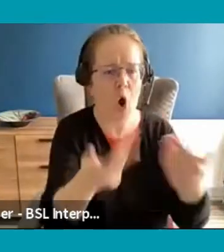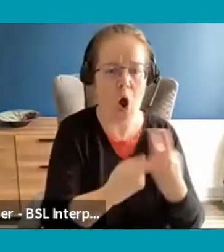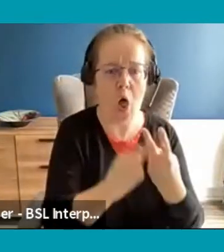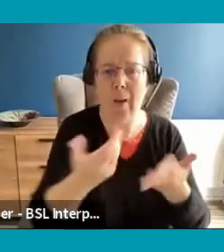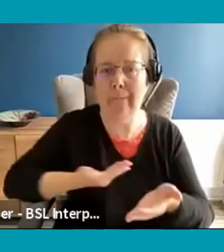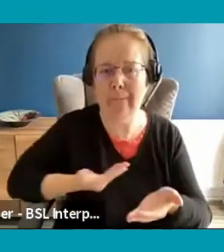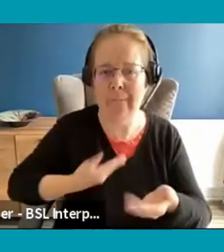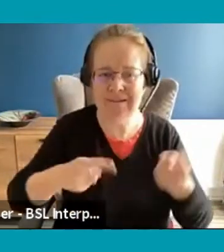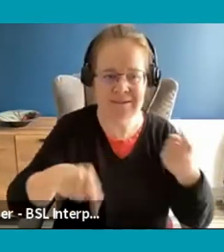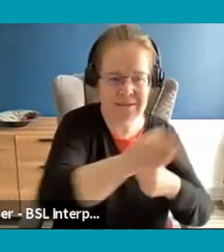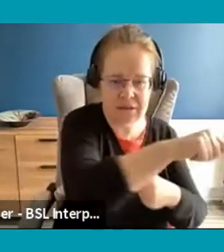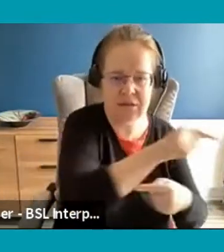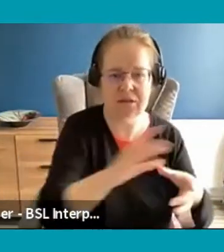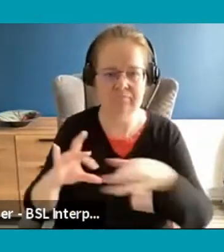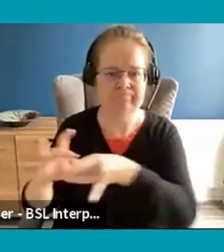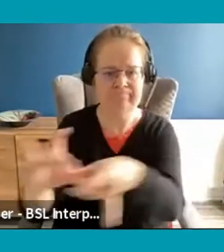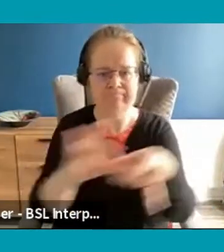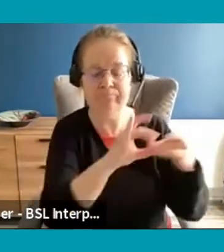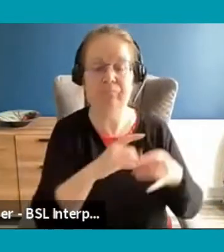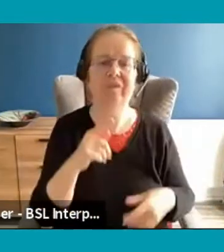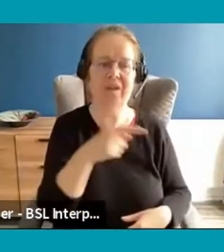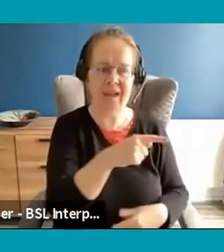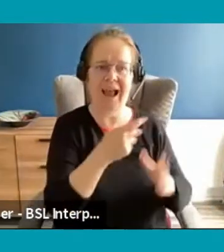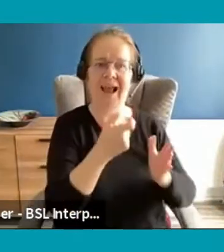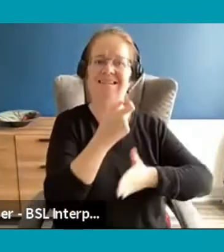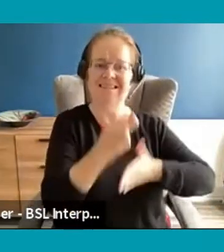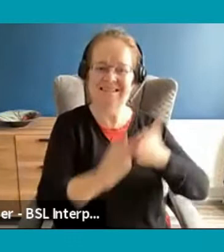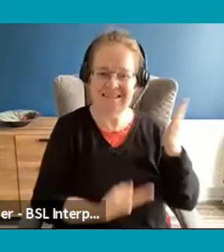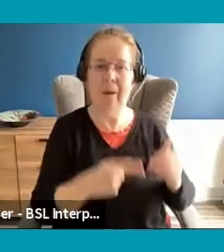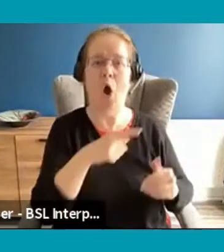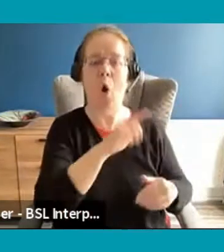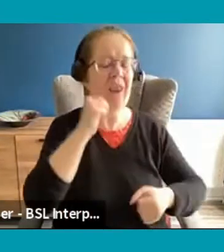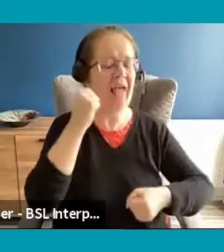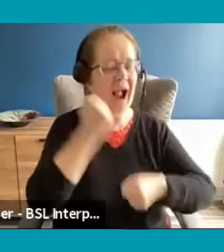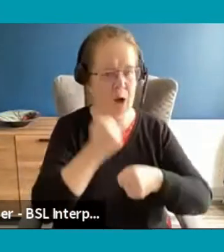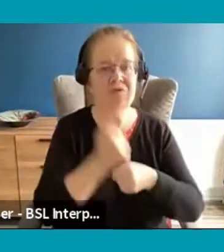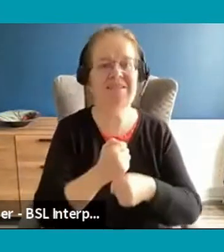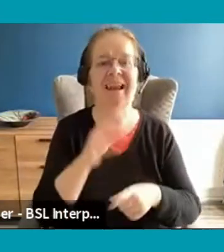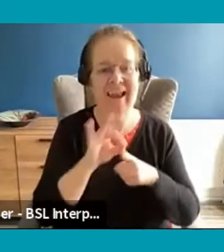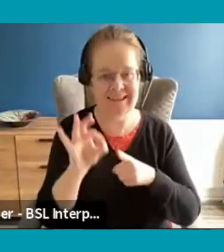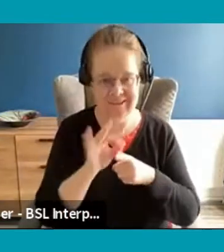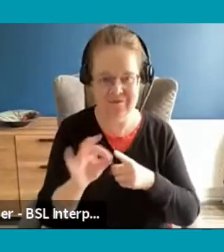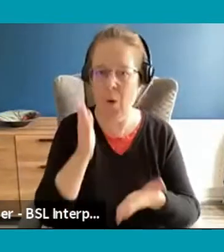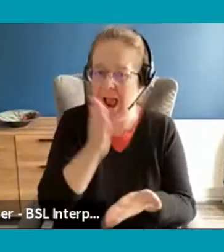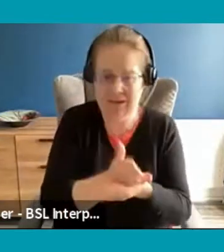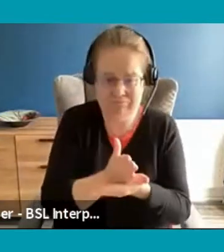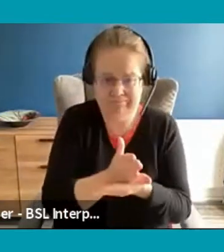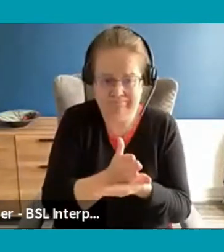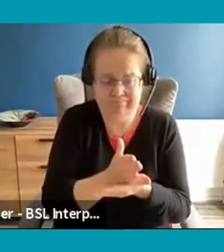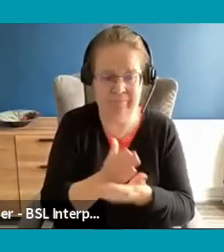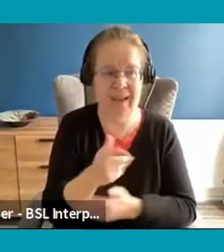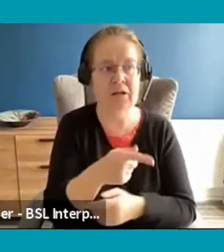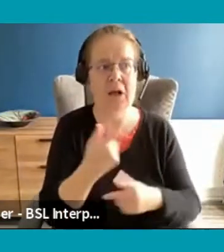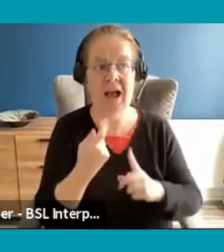But we also said that disabled people will be guaranteed an interview, at DPD now I'm not sure how successful we've been at that,